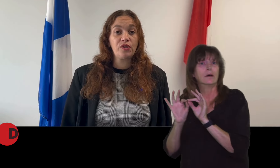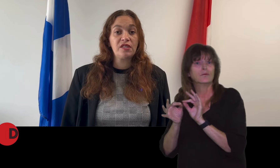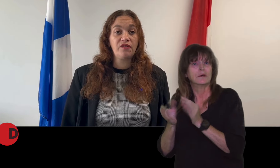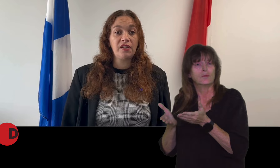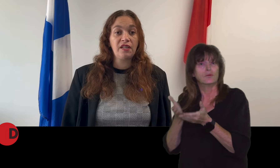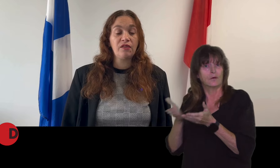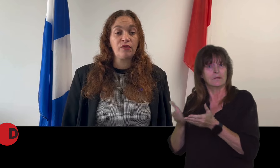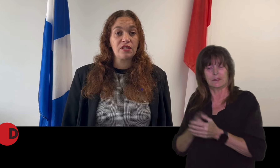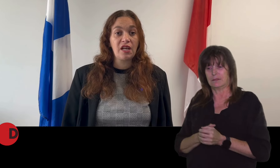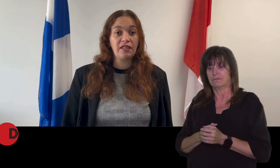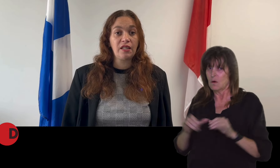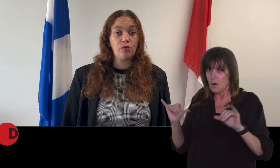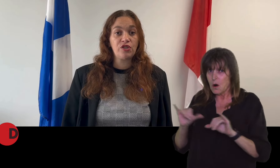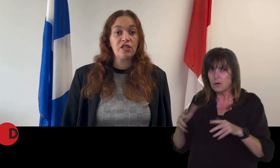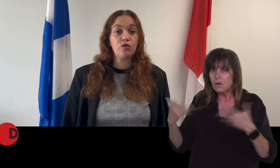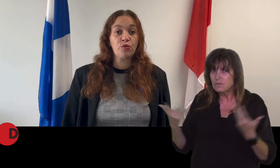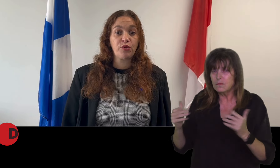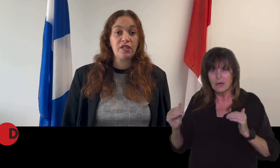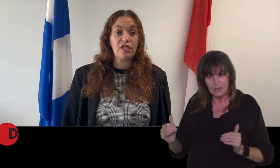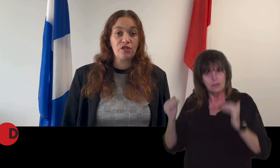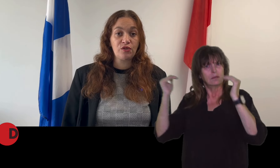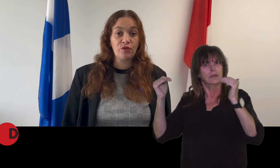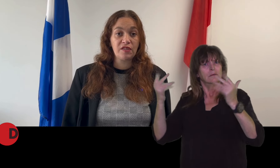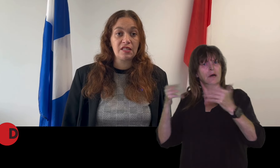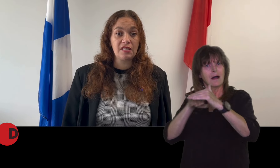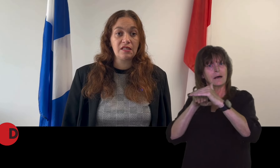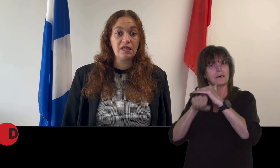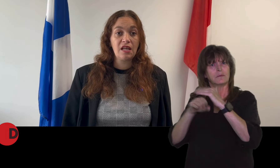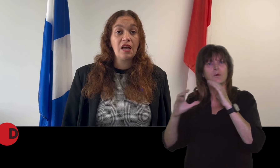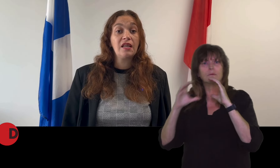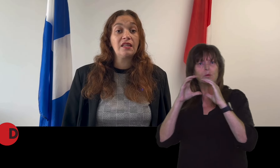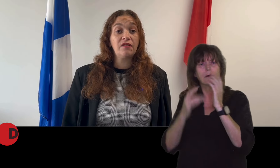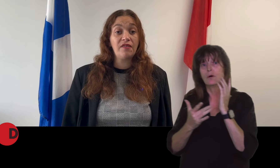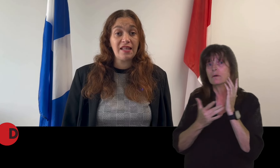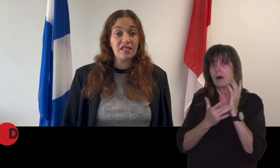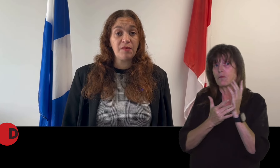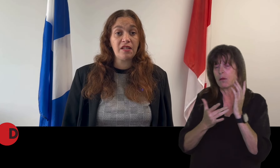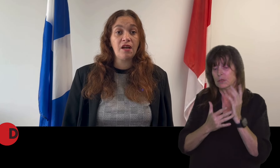interpretation services, the advancement of accessible communication